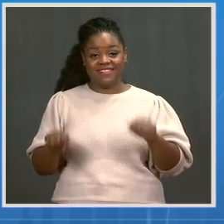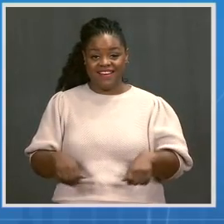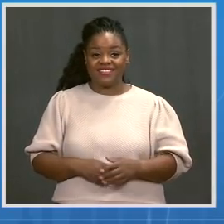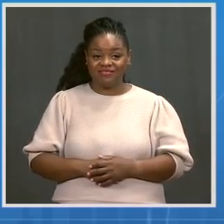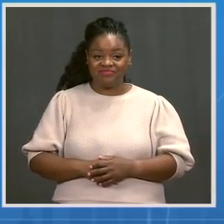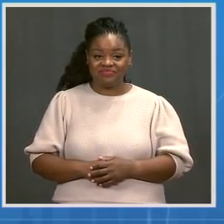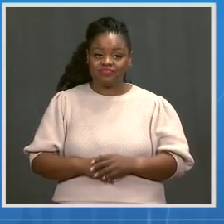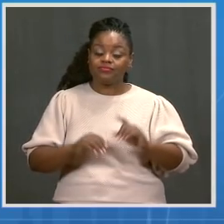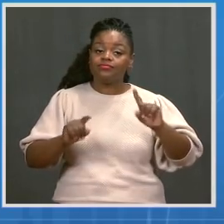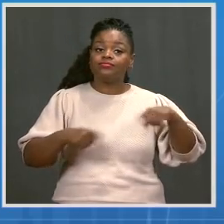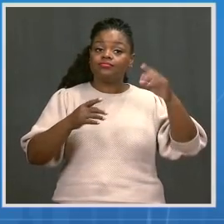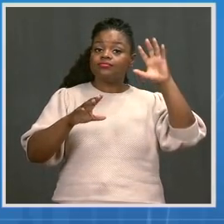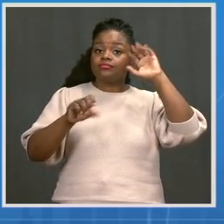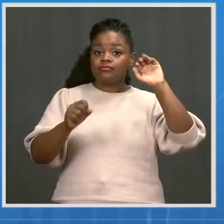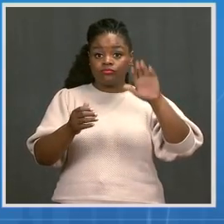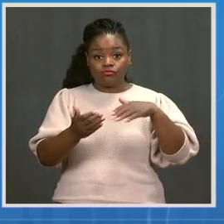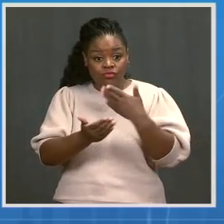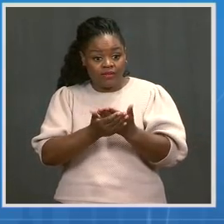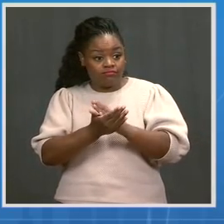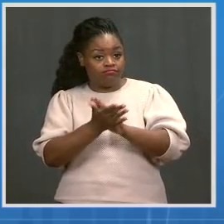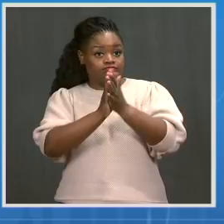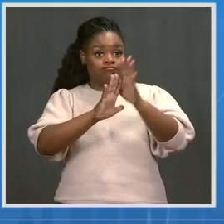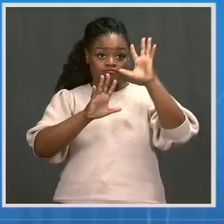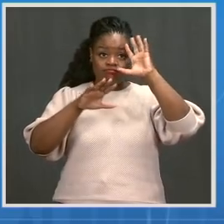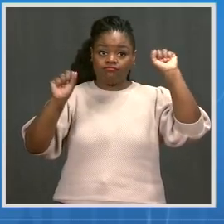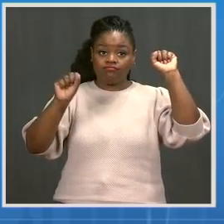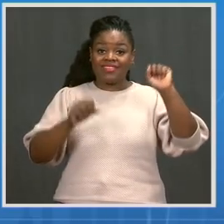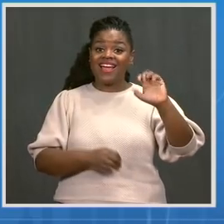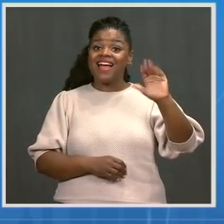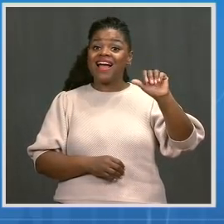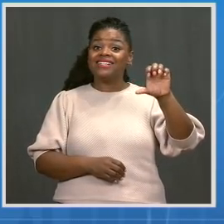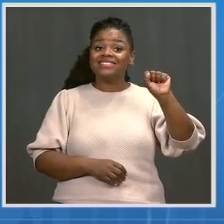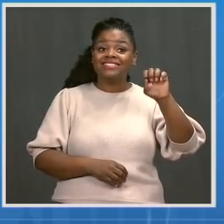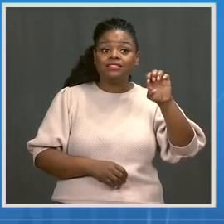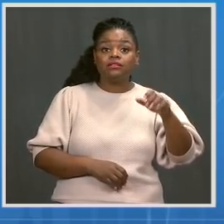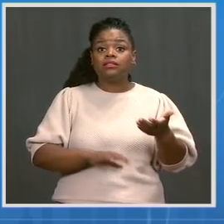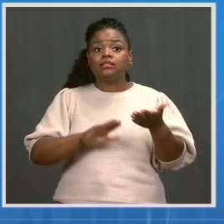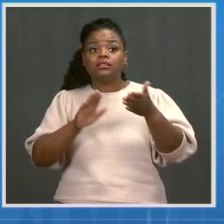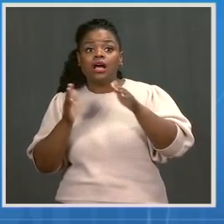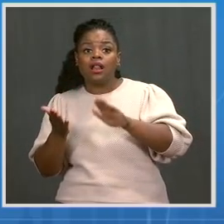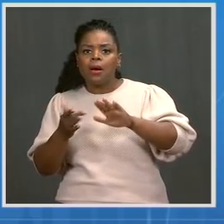COVID-19 cases and deaths are down by over 90 percent.